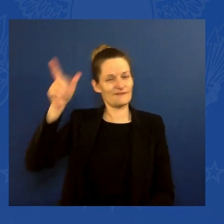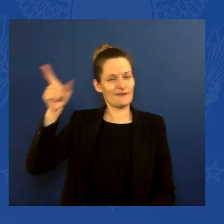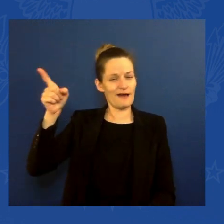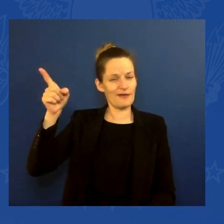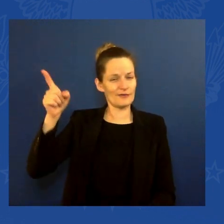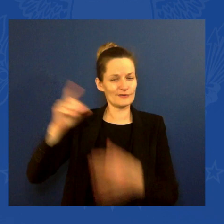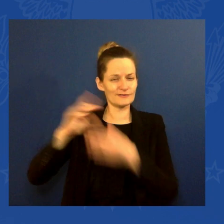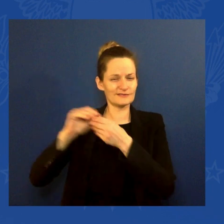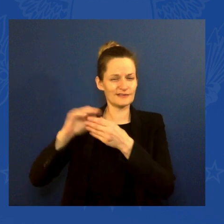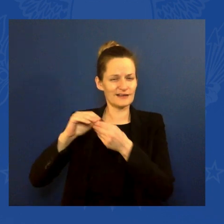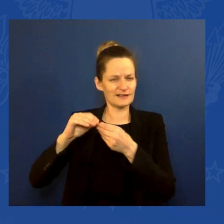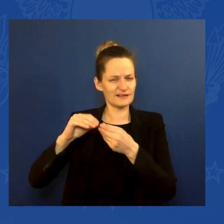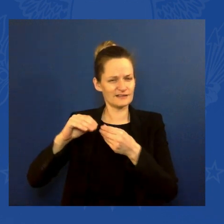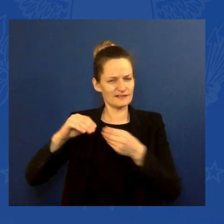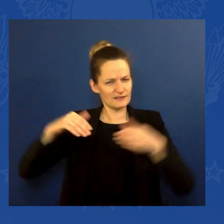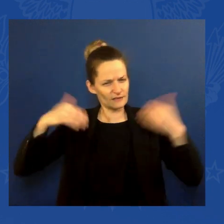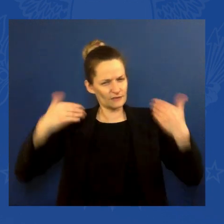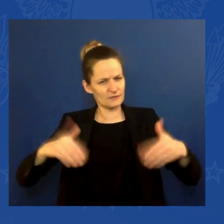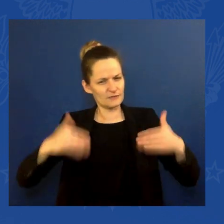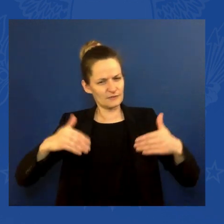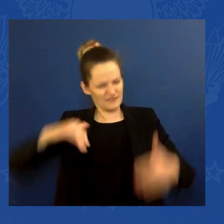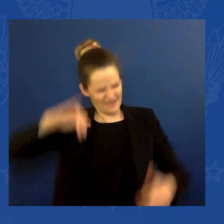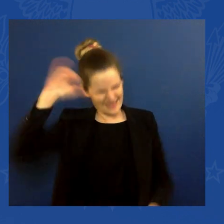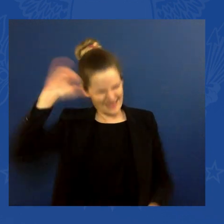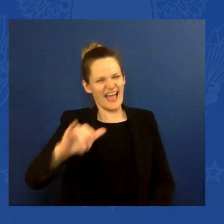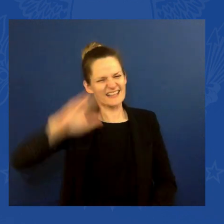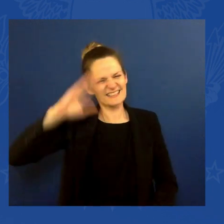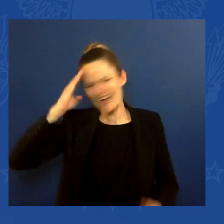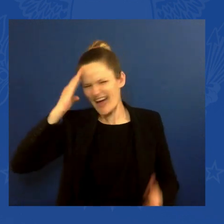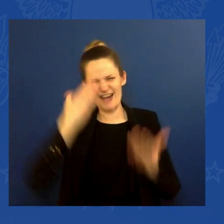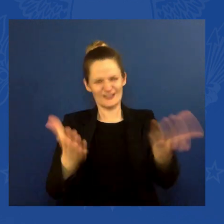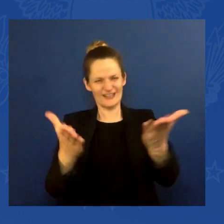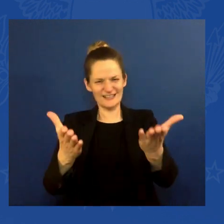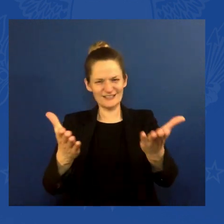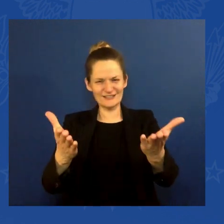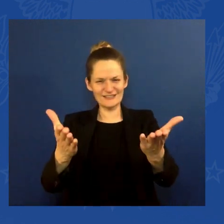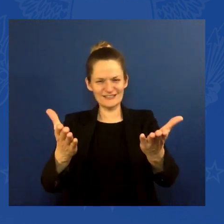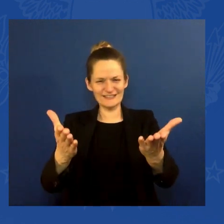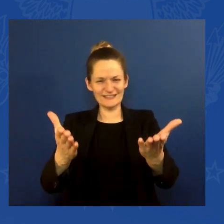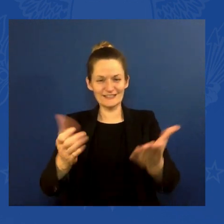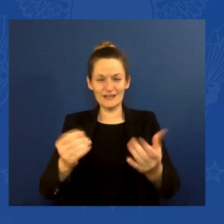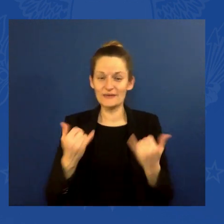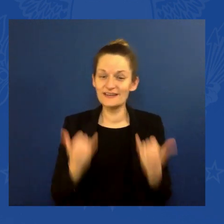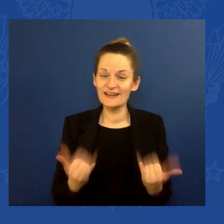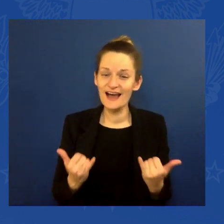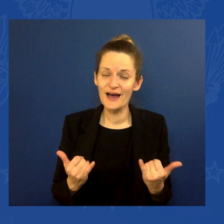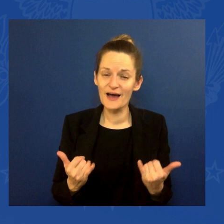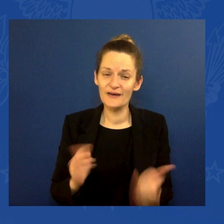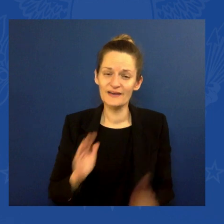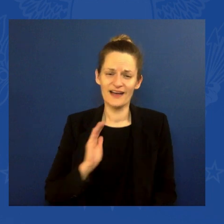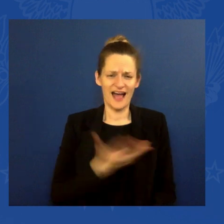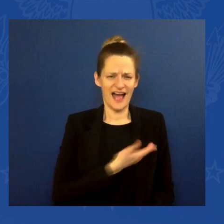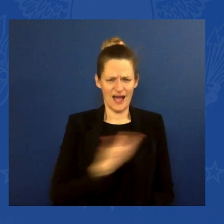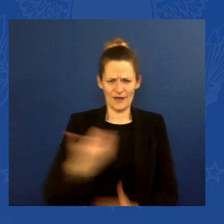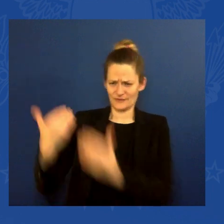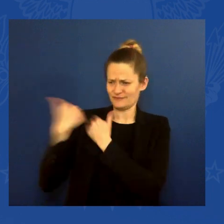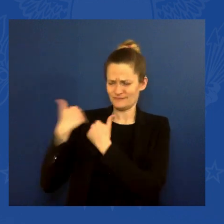And now it's up to all of us to keep the sense of possibility for every person who gives up everything in search of a better life.